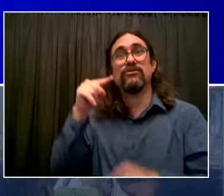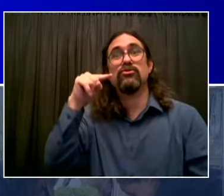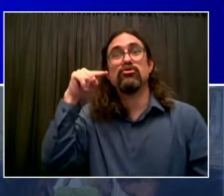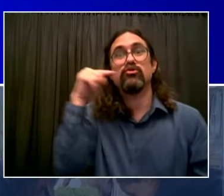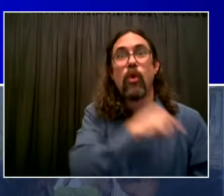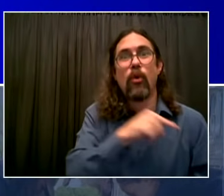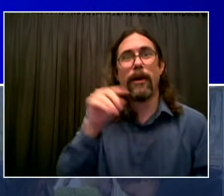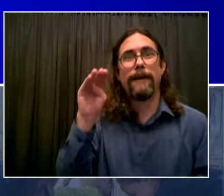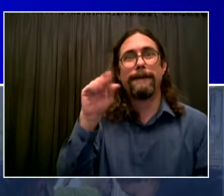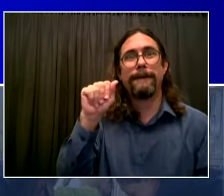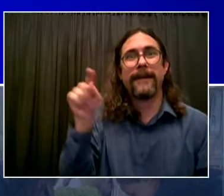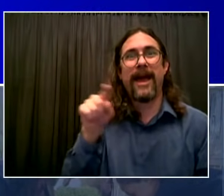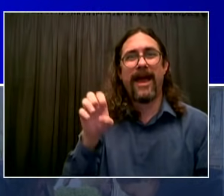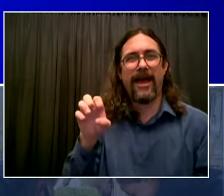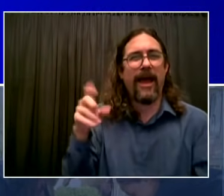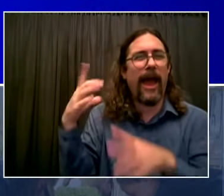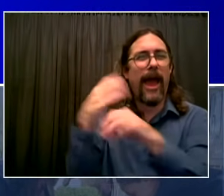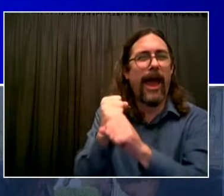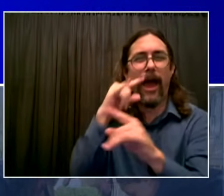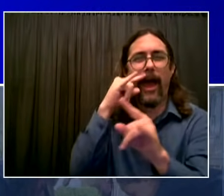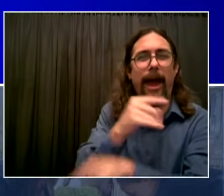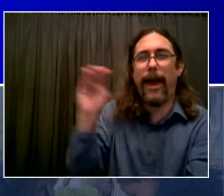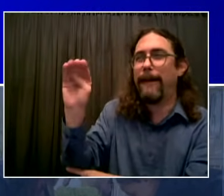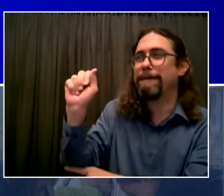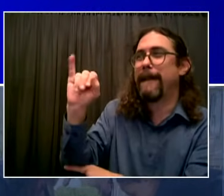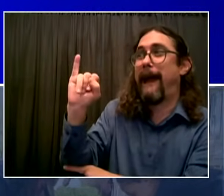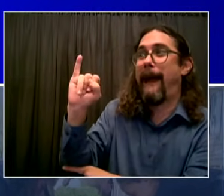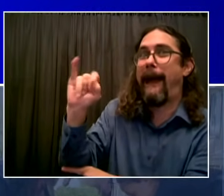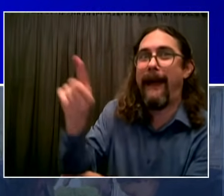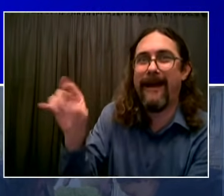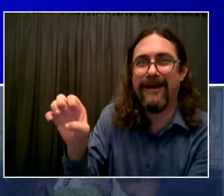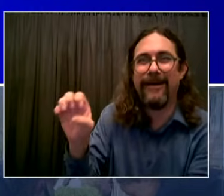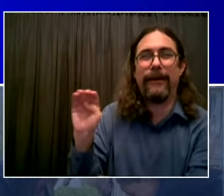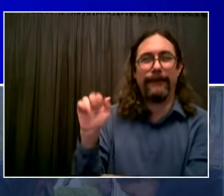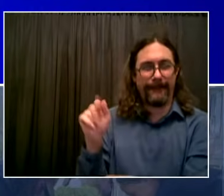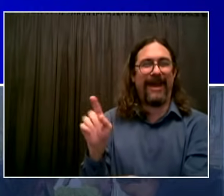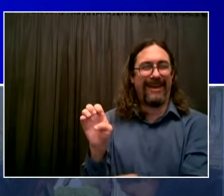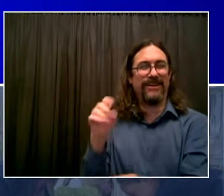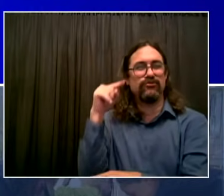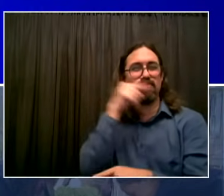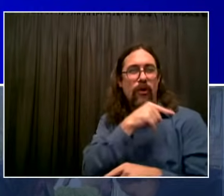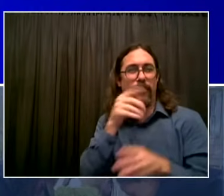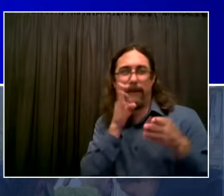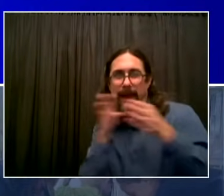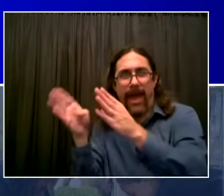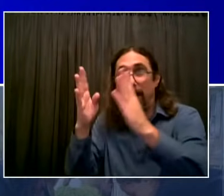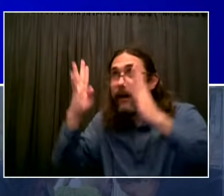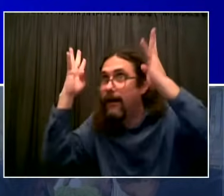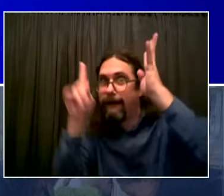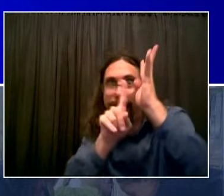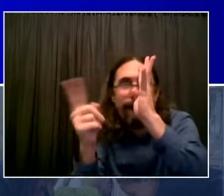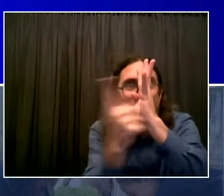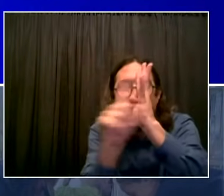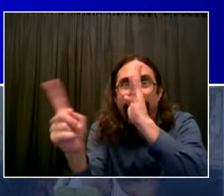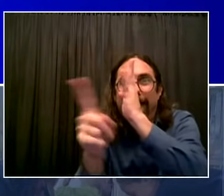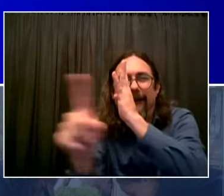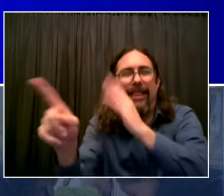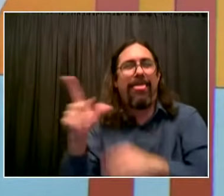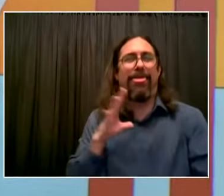TIMES FAST. AMAZING MAZE, M--IA-Z-E, MAIZE, THAT'S A TONGUE TWISTER. THAT WILL BEP OEN IN THE WEEKS NOW LEADING UP. THAT WILL BE FANTASTIC.